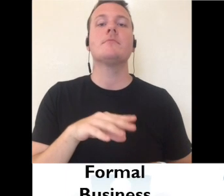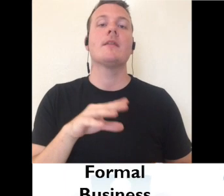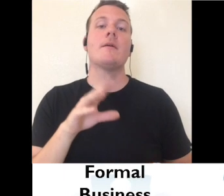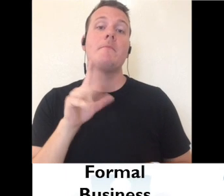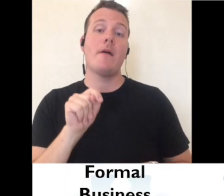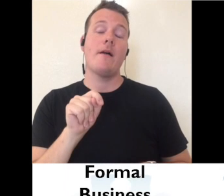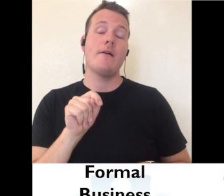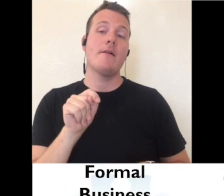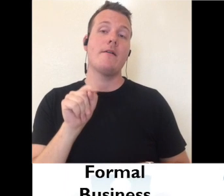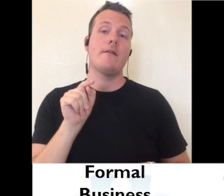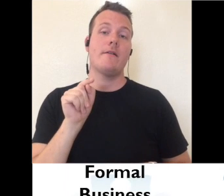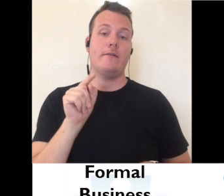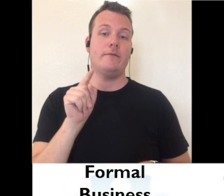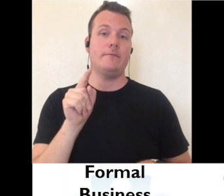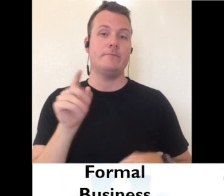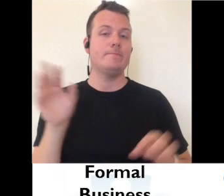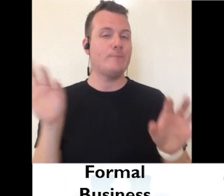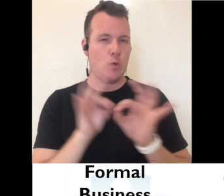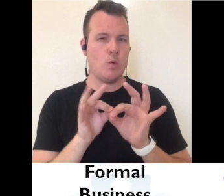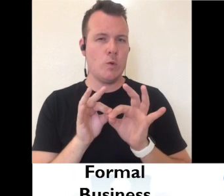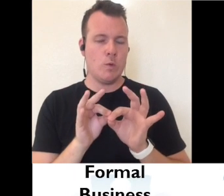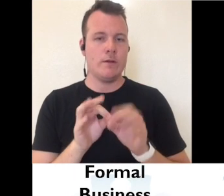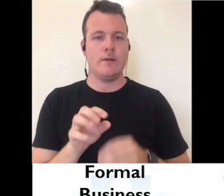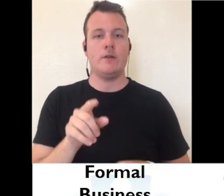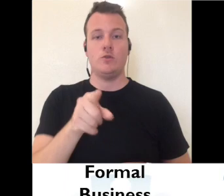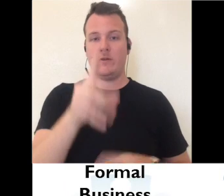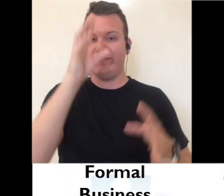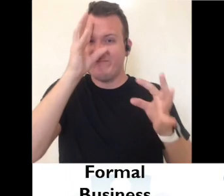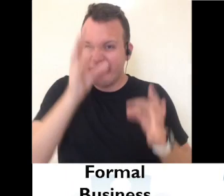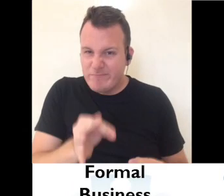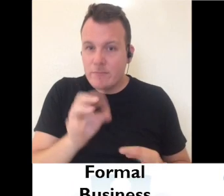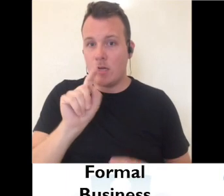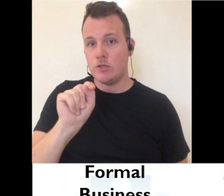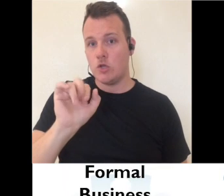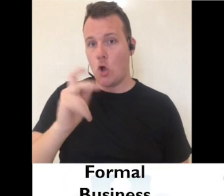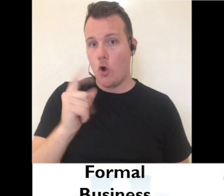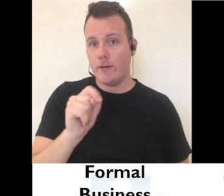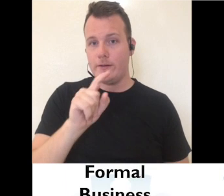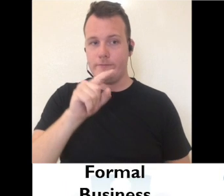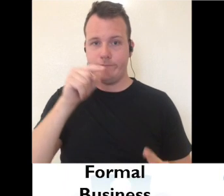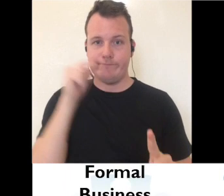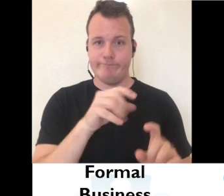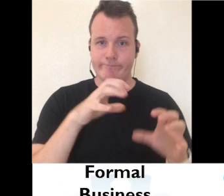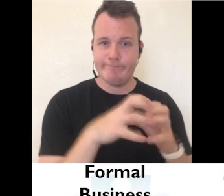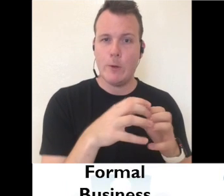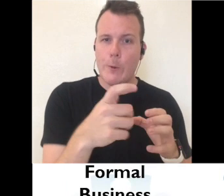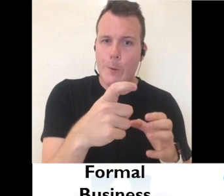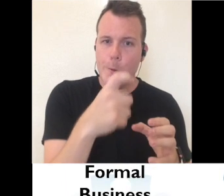establish your target market. Who are you going after as your patients, and then